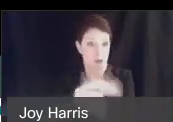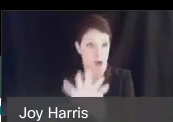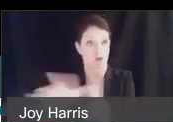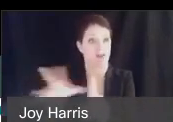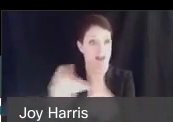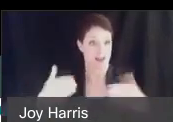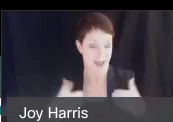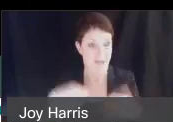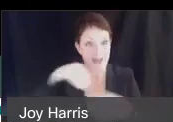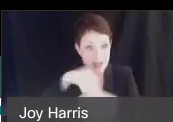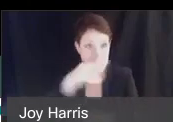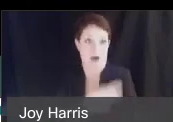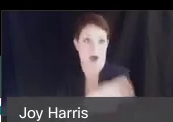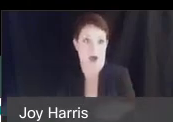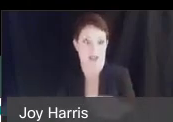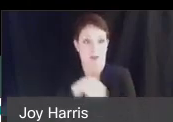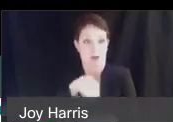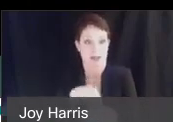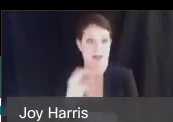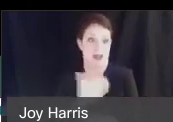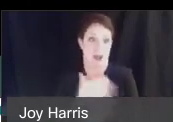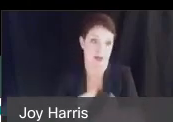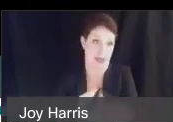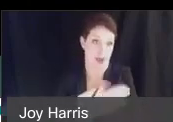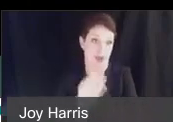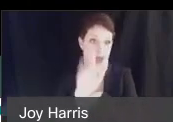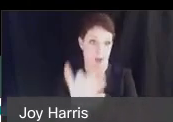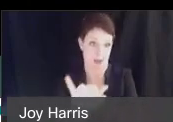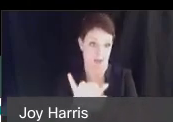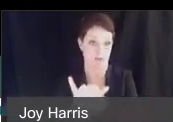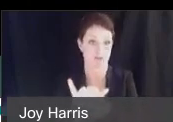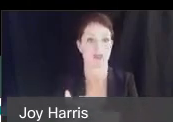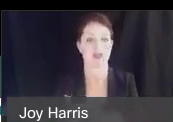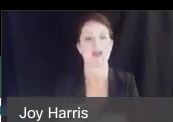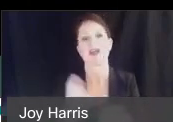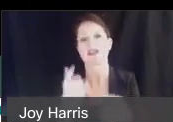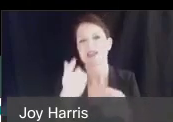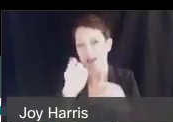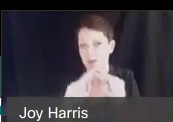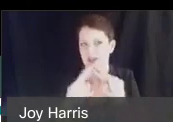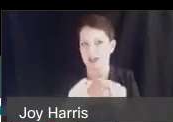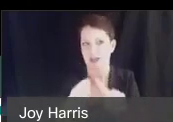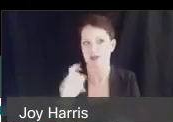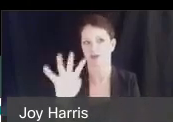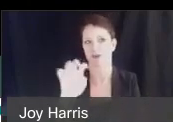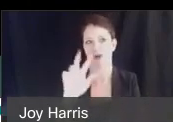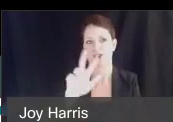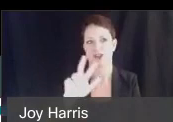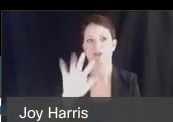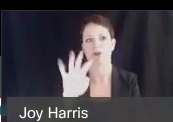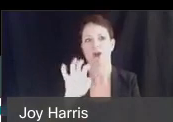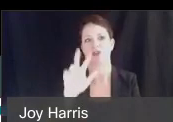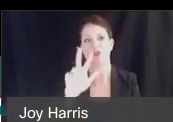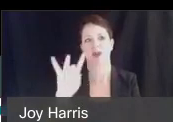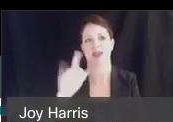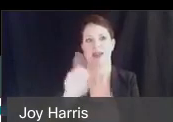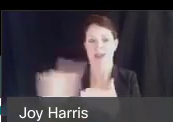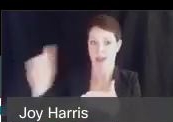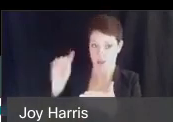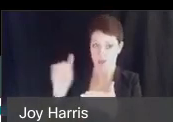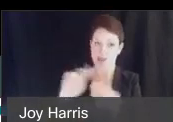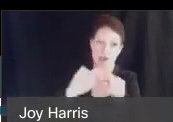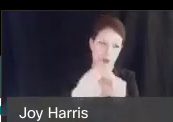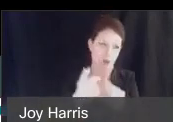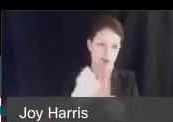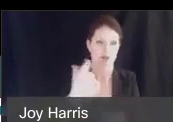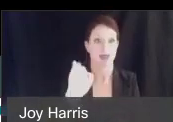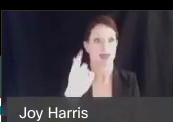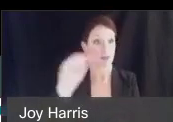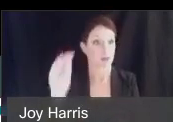hospitalized in a Montgomery County hospital. This is slightly decreased from 438 last week. 11% or 47